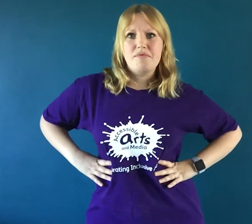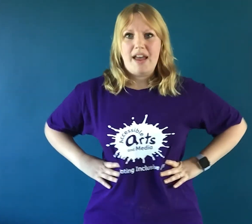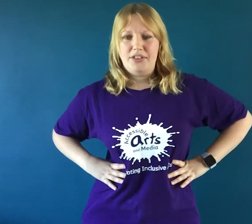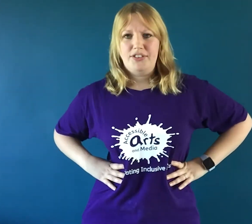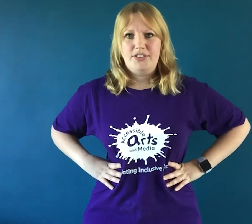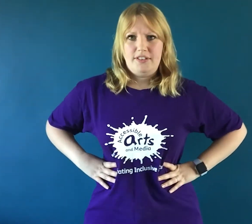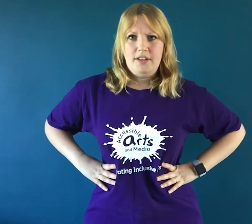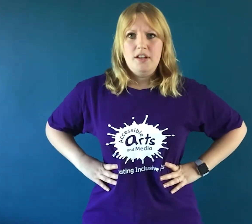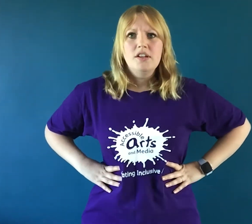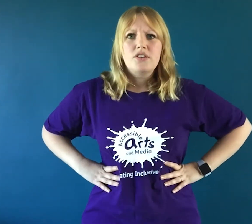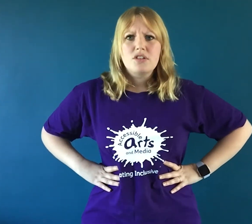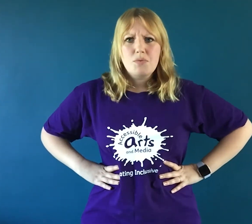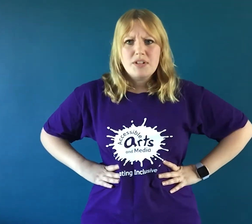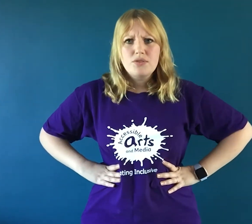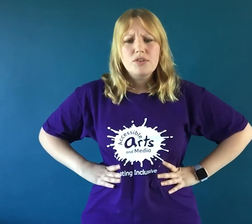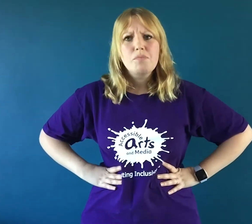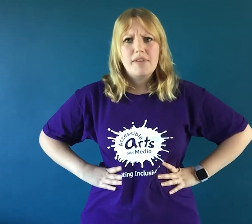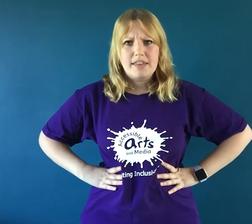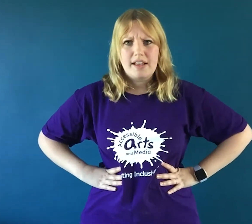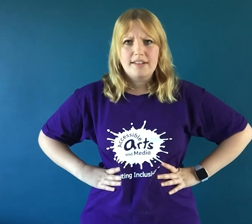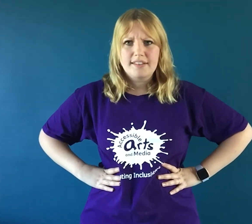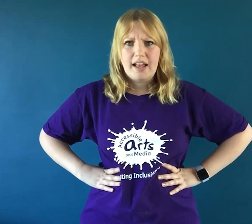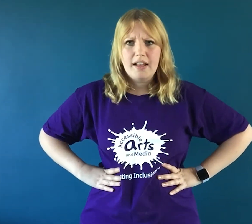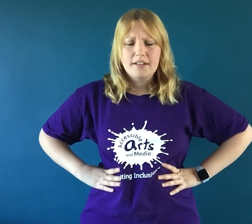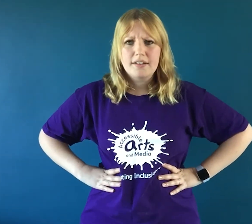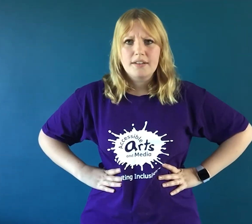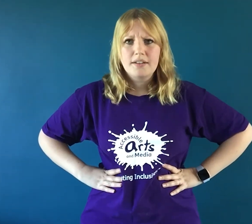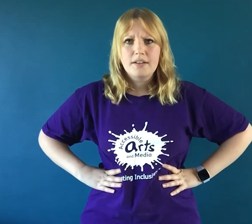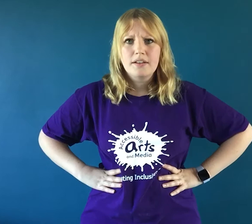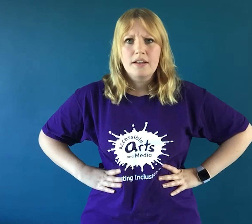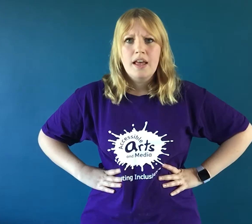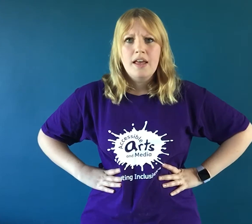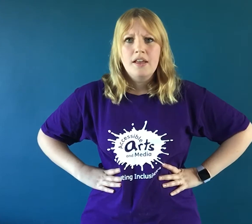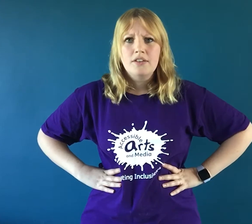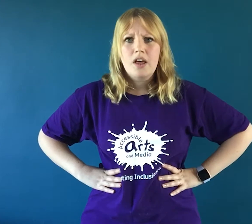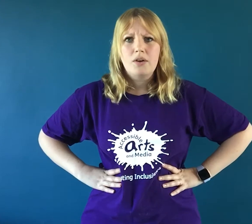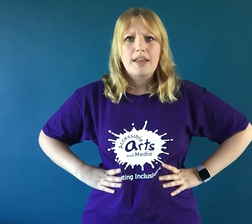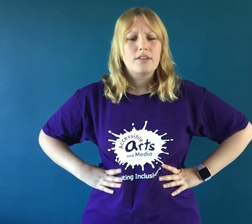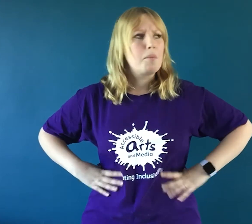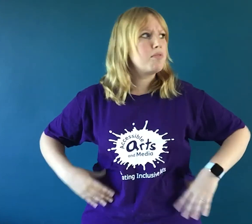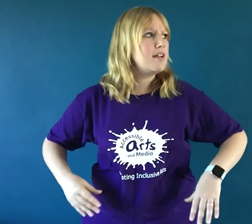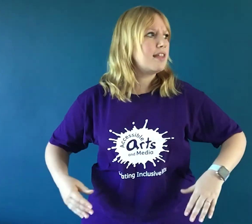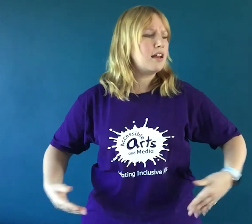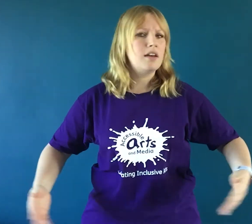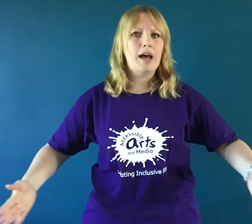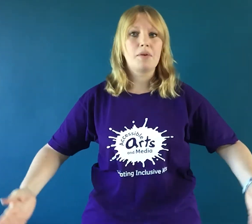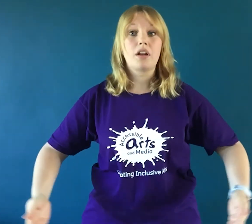breathes so shall we do some breathing to start. So, let’s breathe in. I’m going